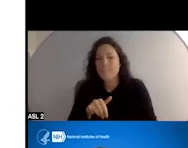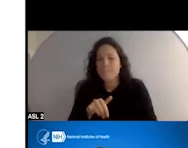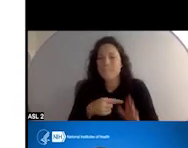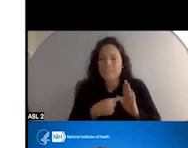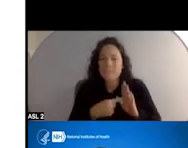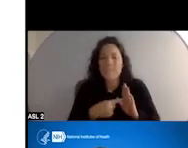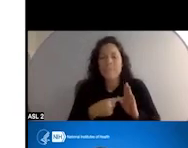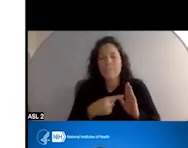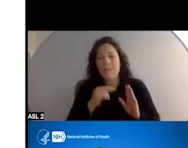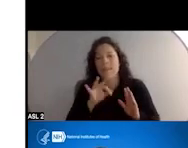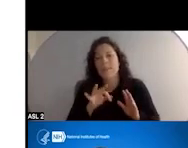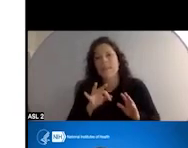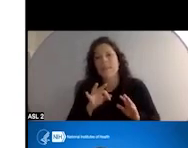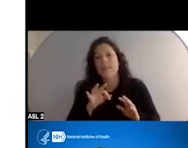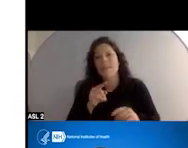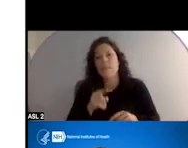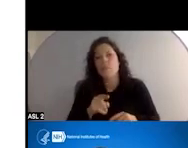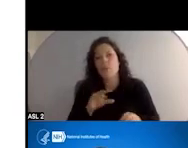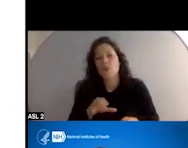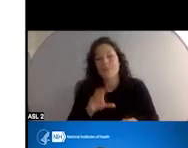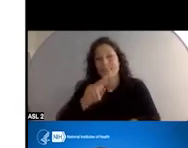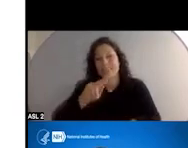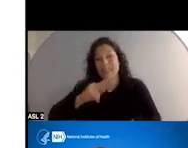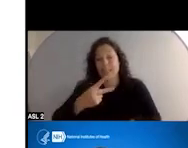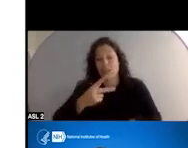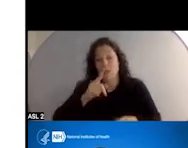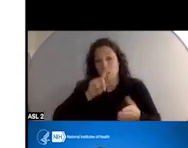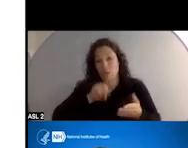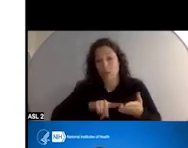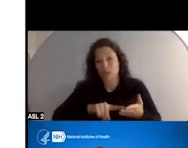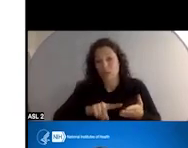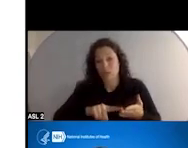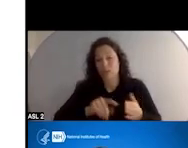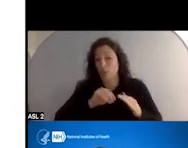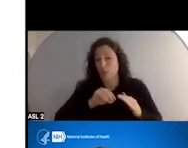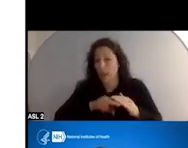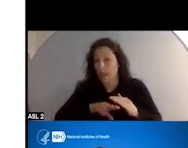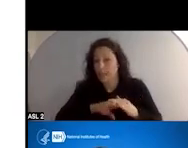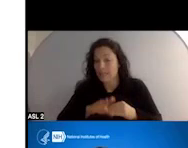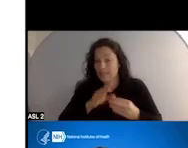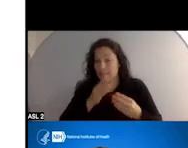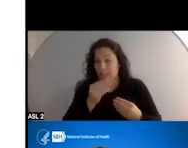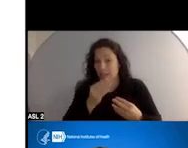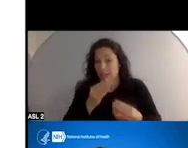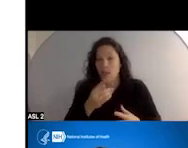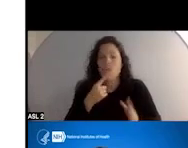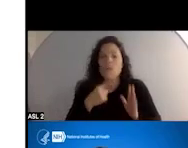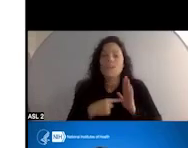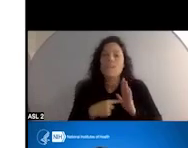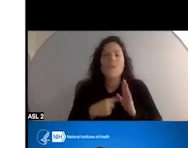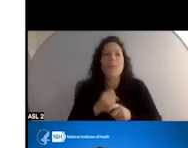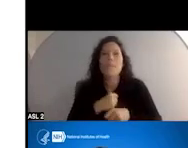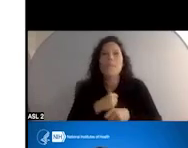if you are doing secondary research where you are accessing data, for example, that have been made available through an existing data